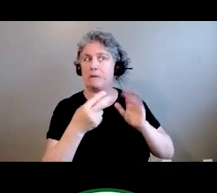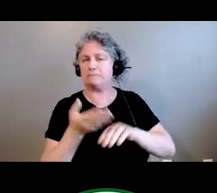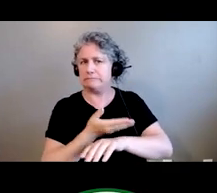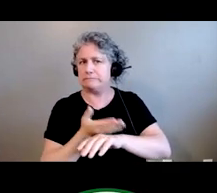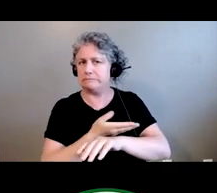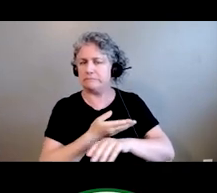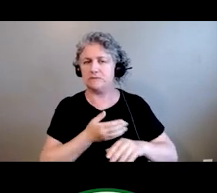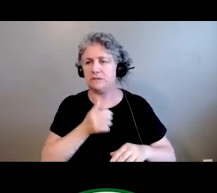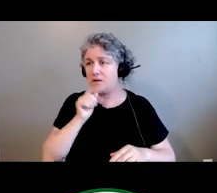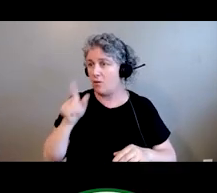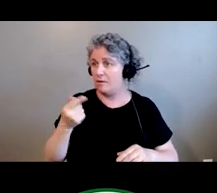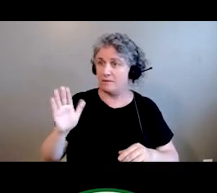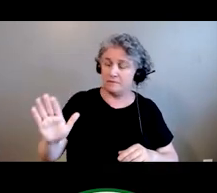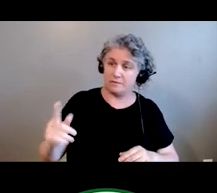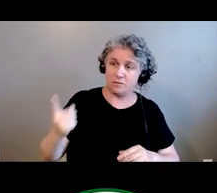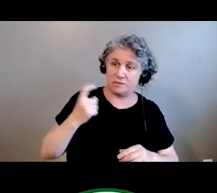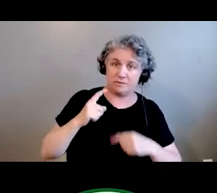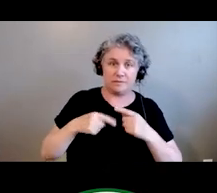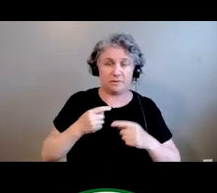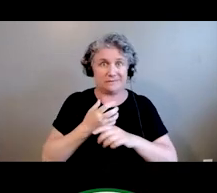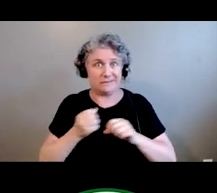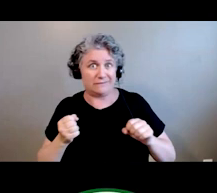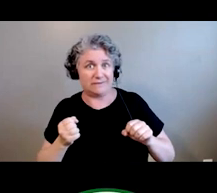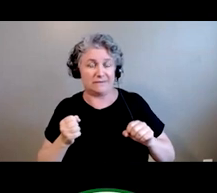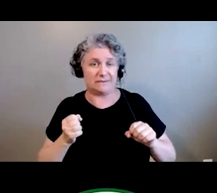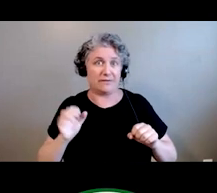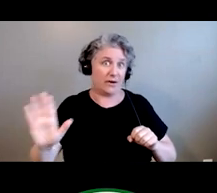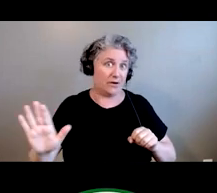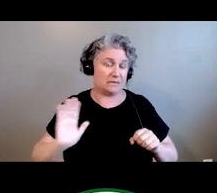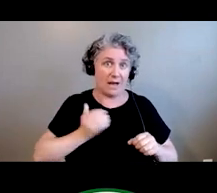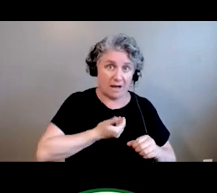It's also that this is a place to showcase. That we can have better practices with cleaner